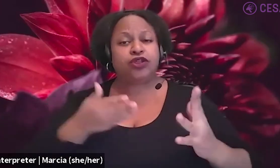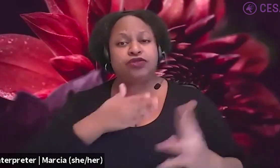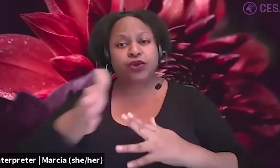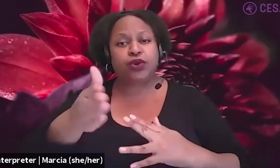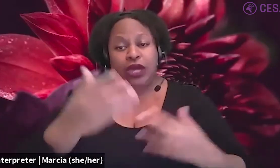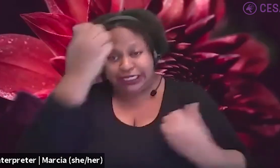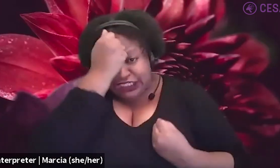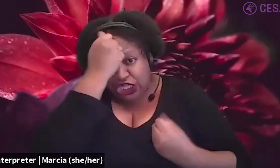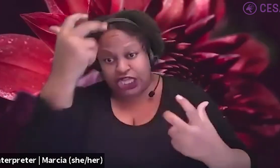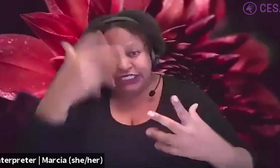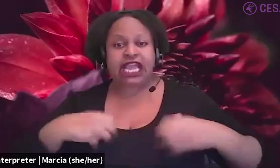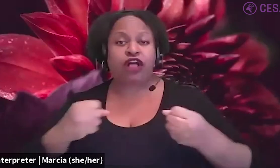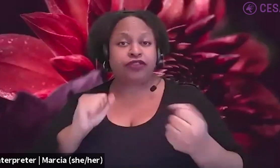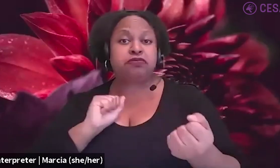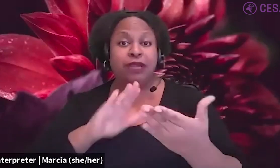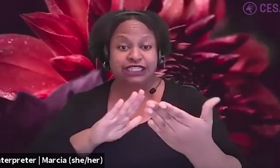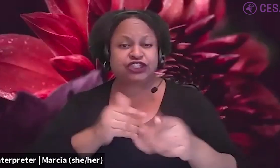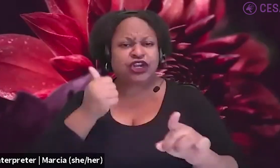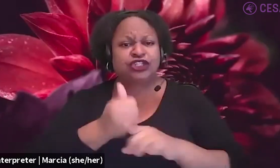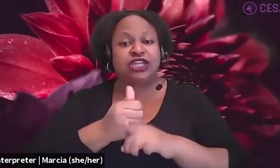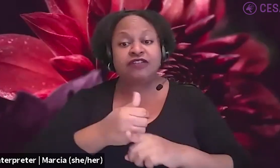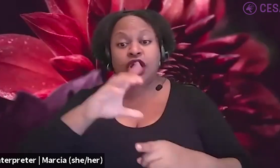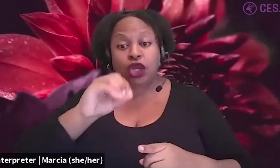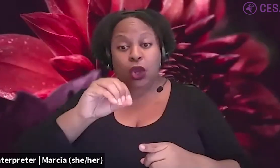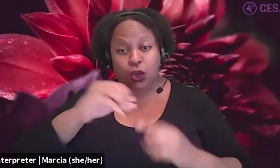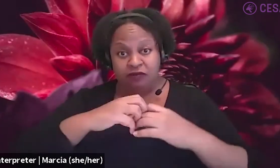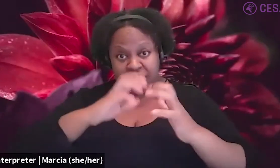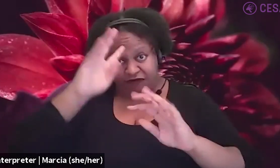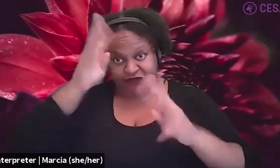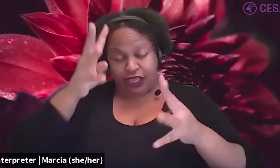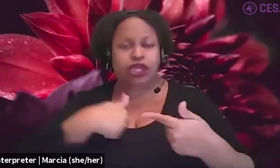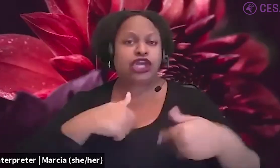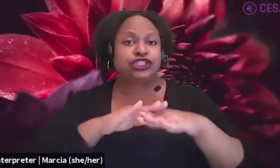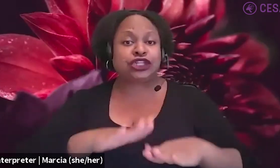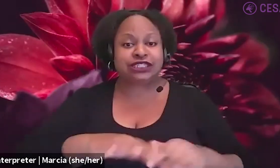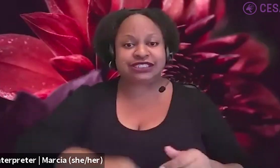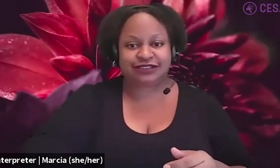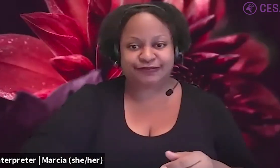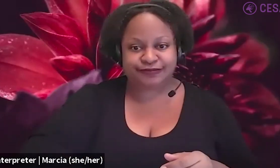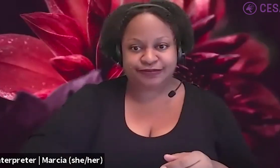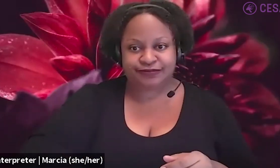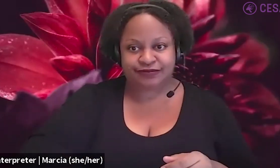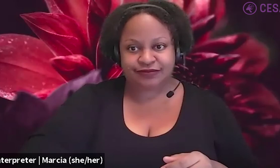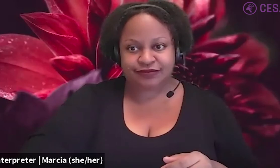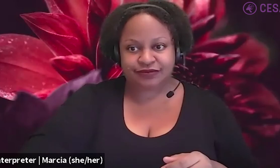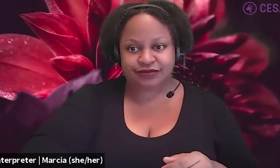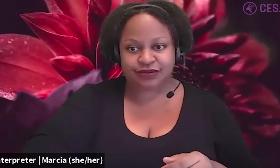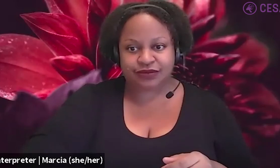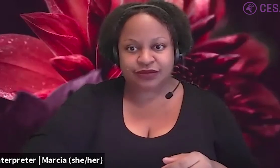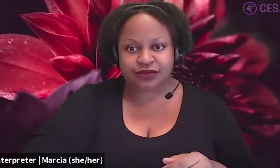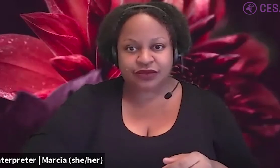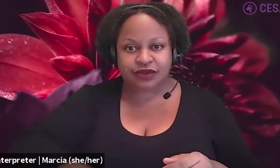Dr. Timothy is also co-founder and consultant of consultant at continuing healing consultants where